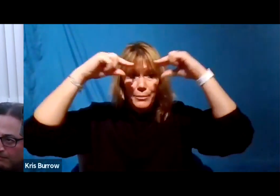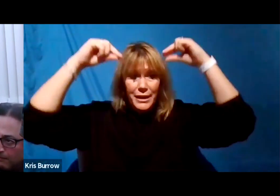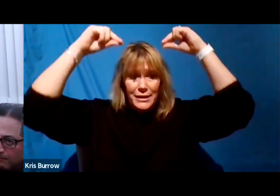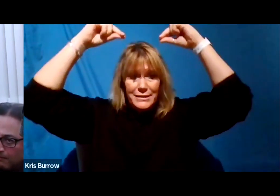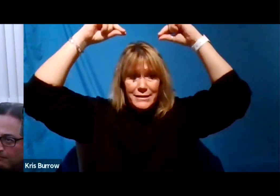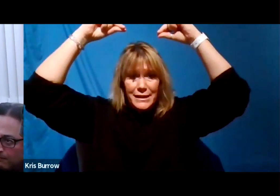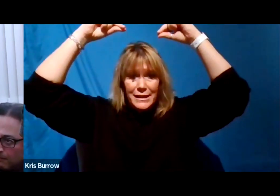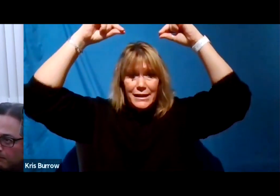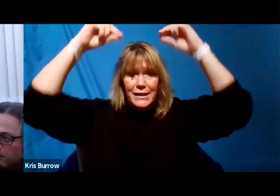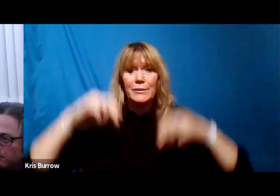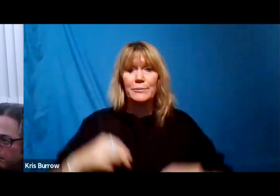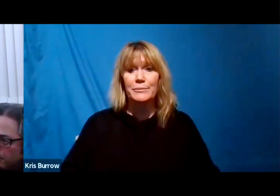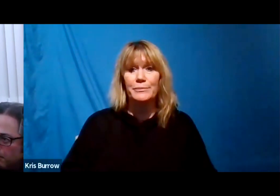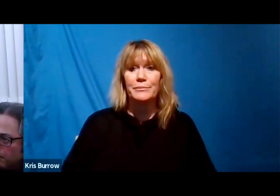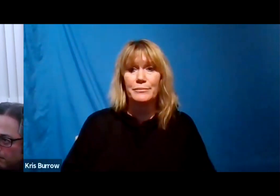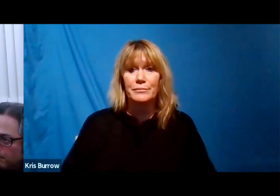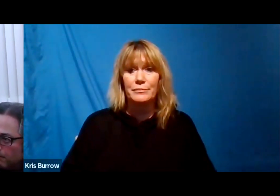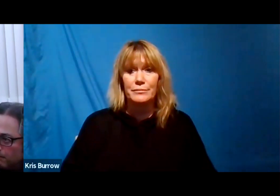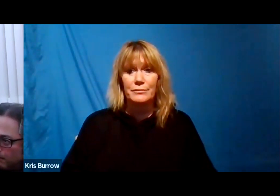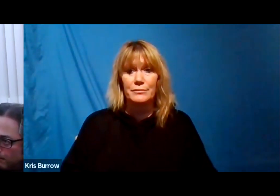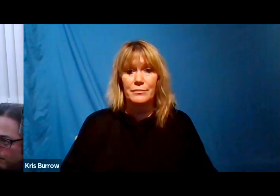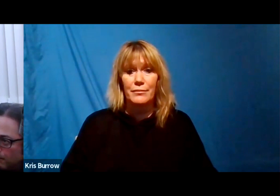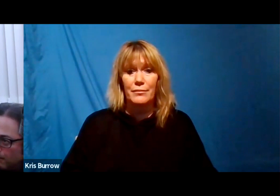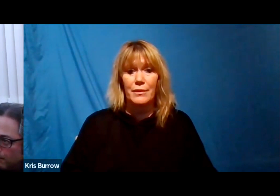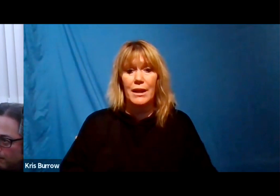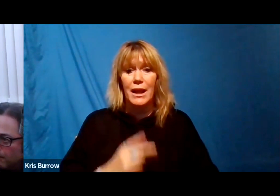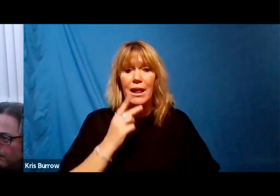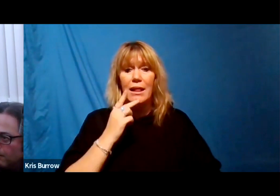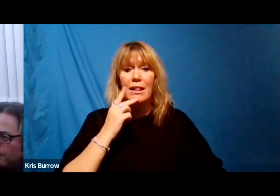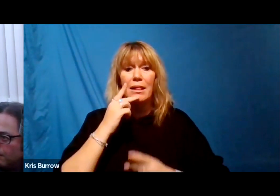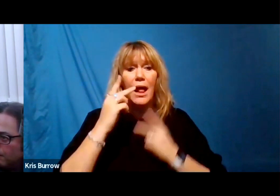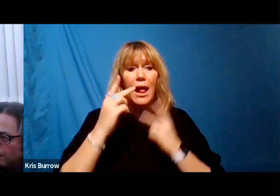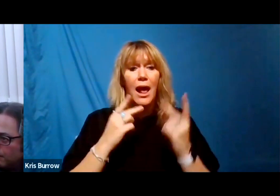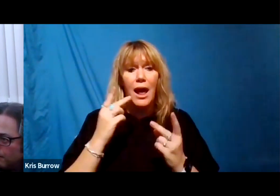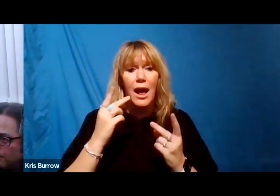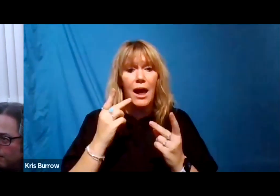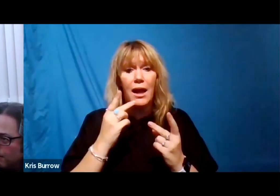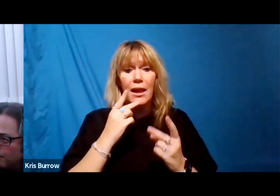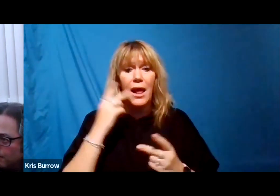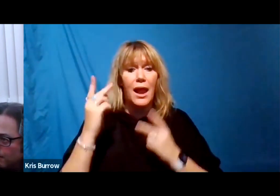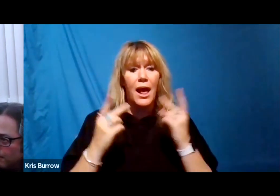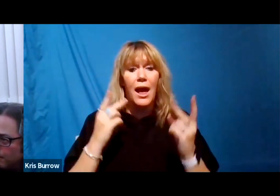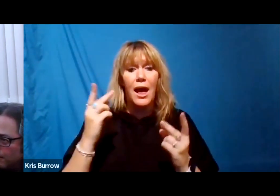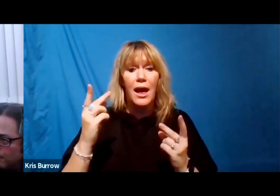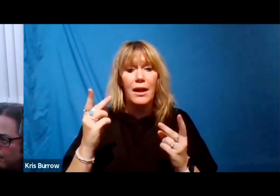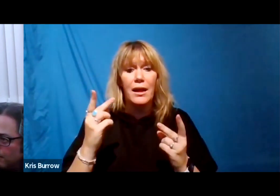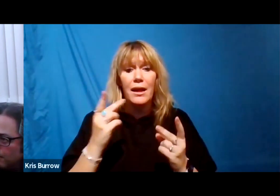My hair is very red, I have